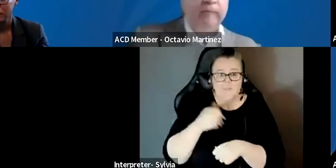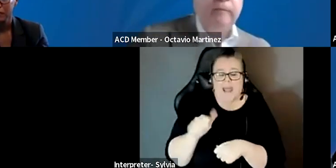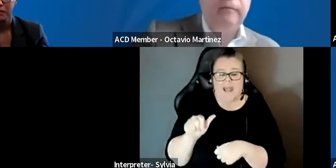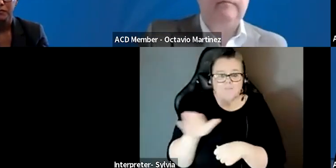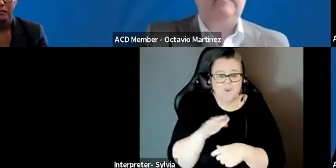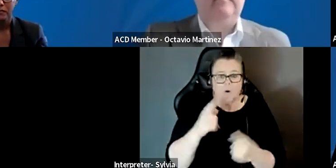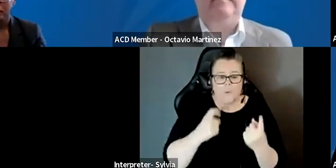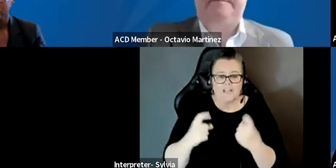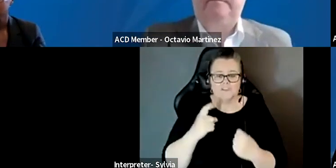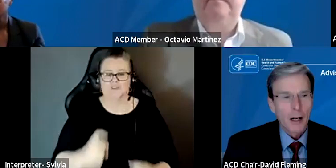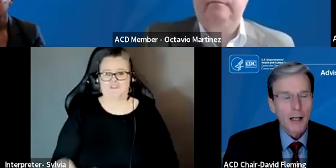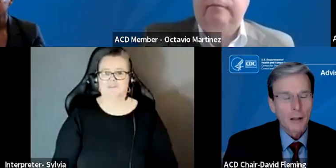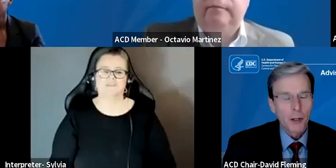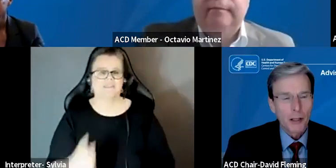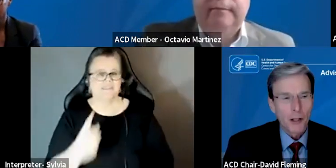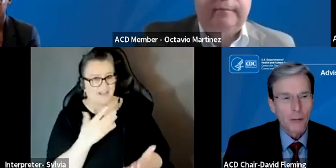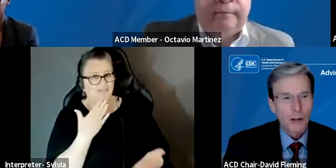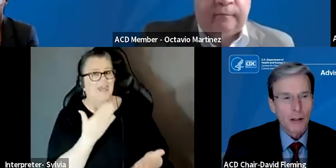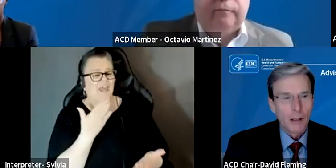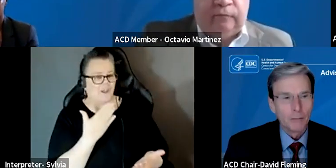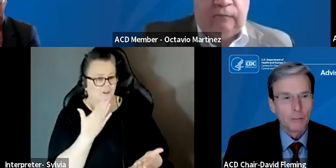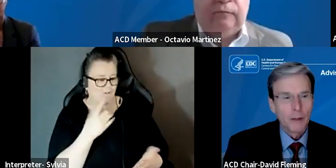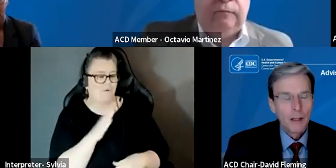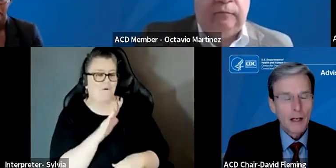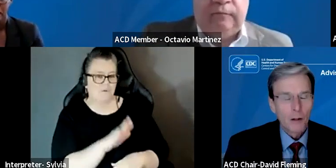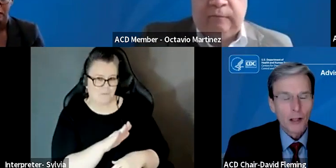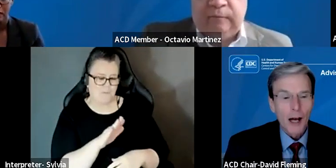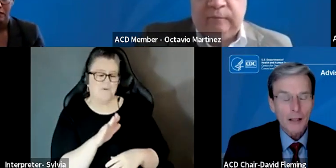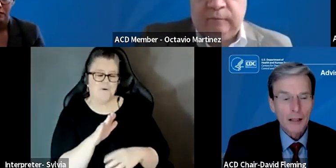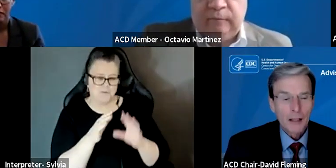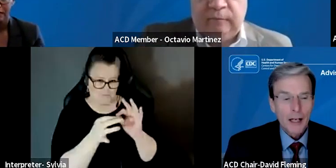Great. Thanks so much, Barbara, for that excellent presentation. We learned a lot.